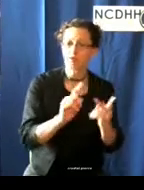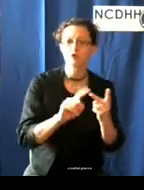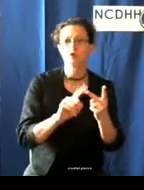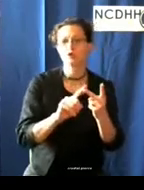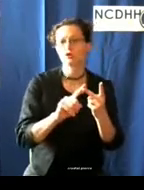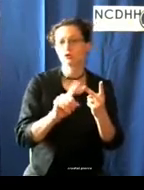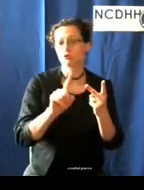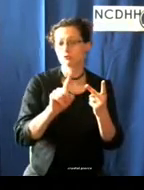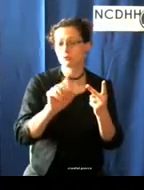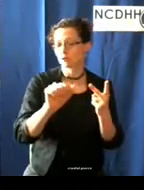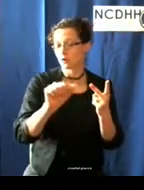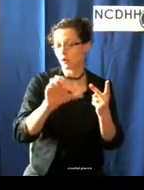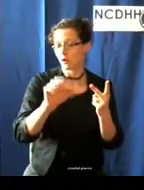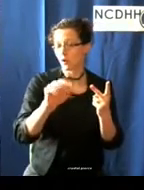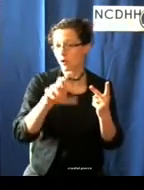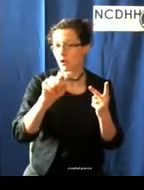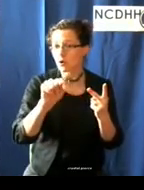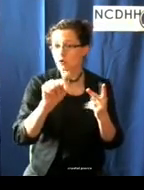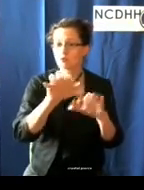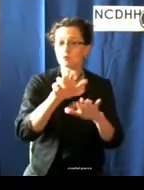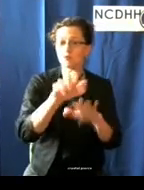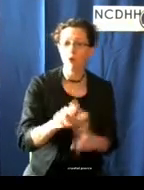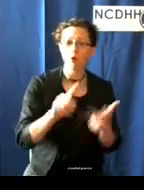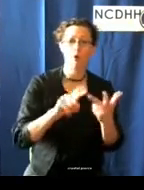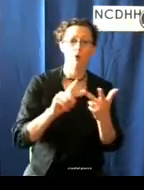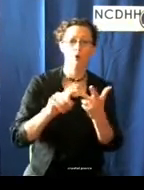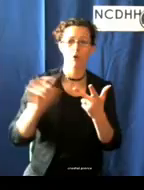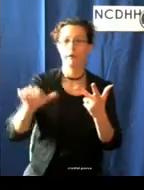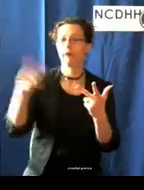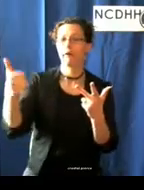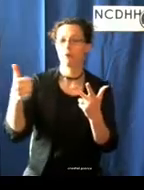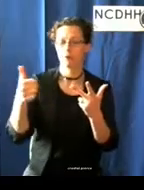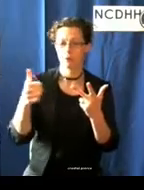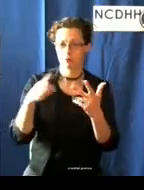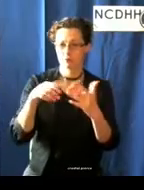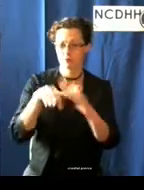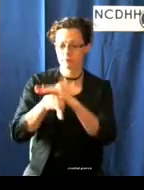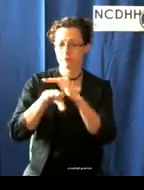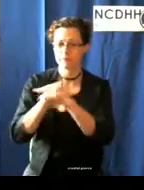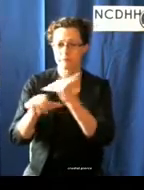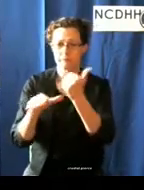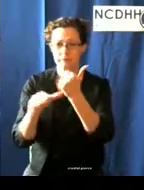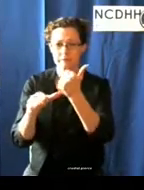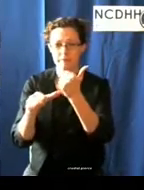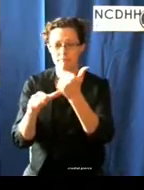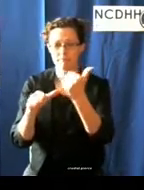AT NO COST AND DURING ALL COMMUNICATIONS WITH LAW ENFORCEMENT